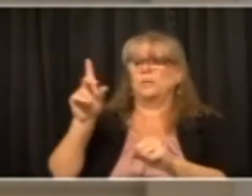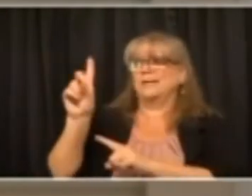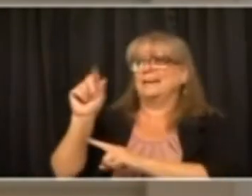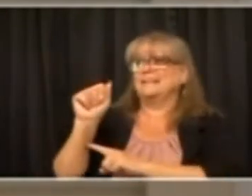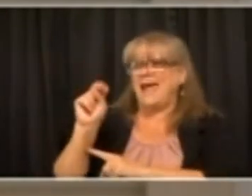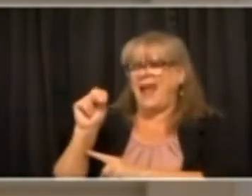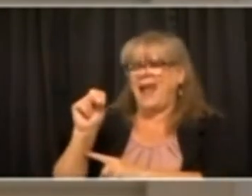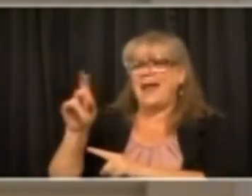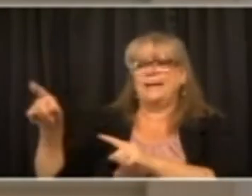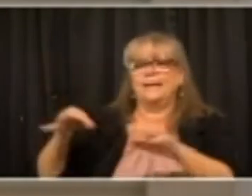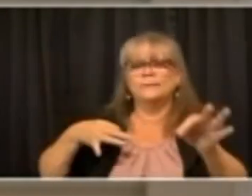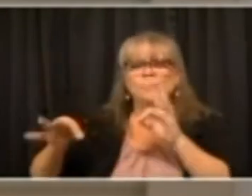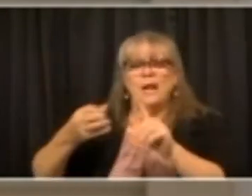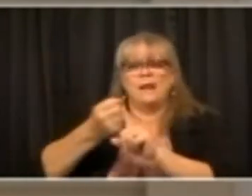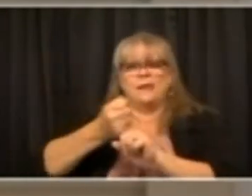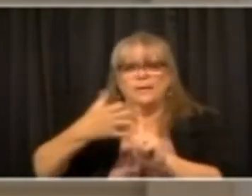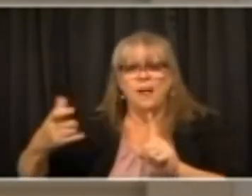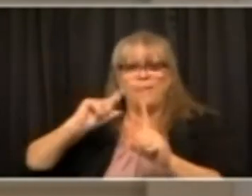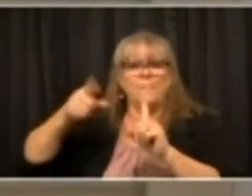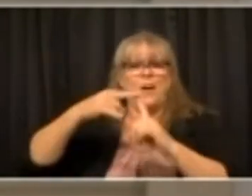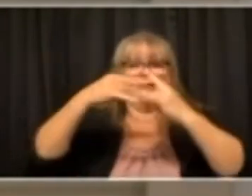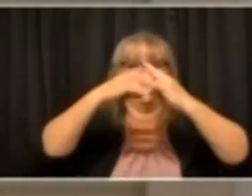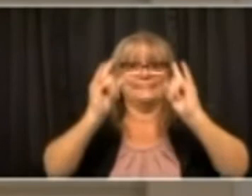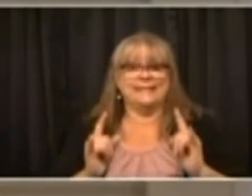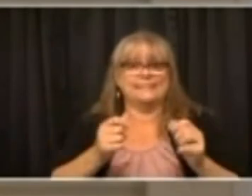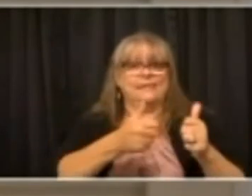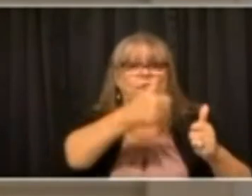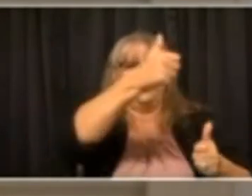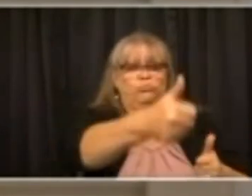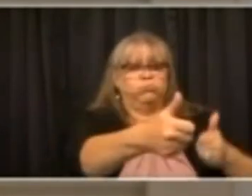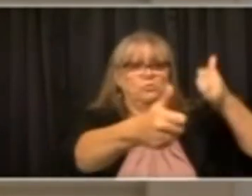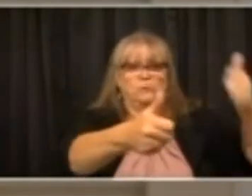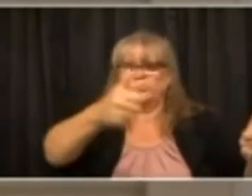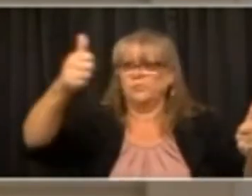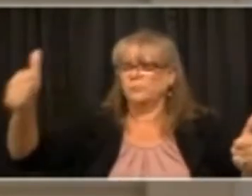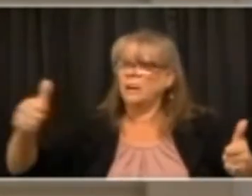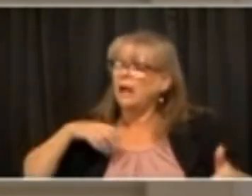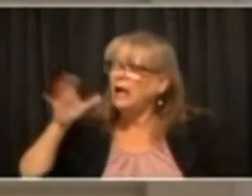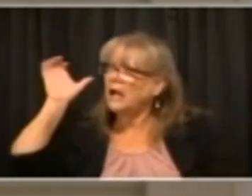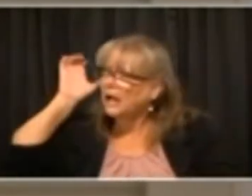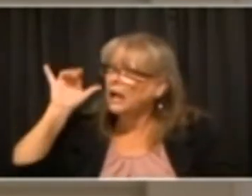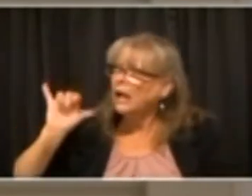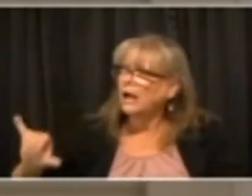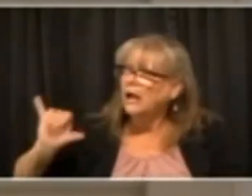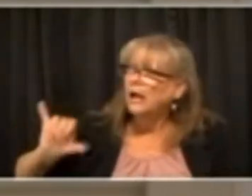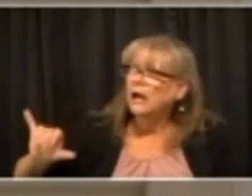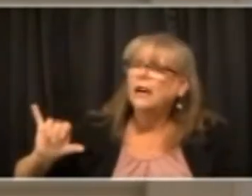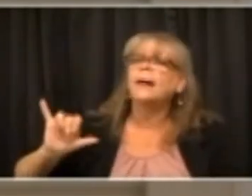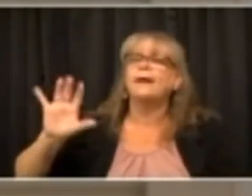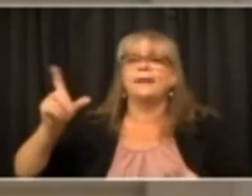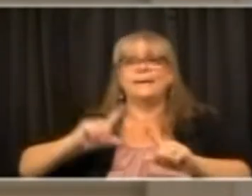experienced or things that we knew would happen and have been successfully planned for we want to make sure that firefighters